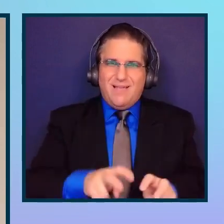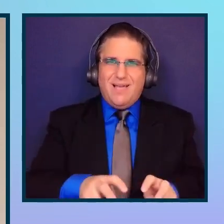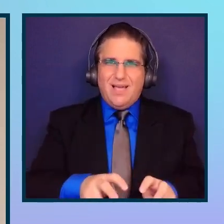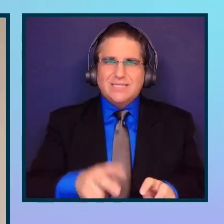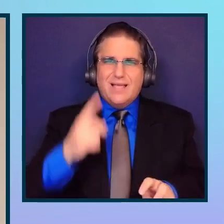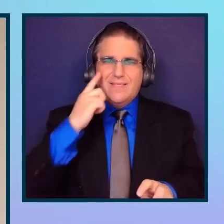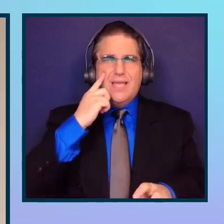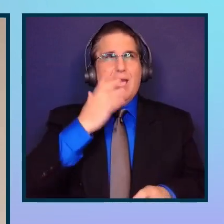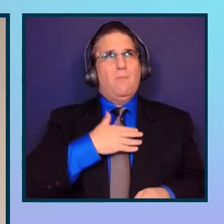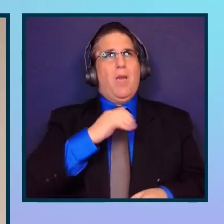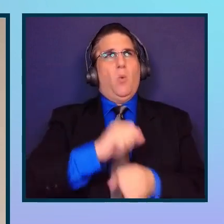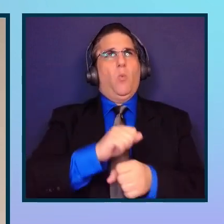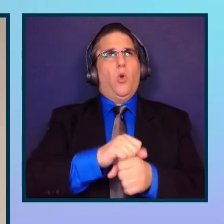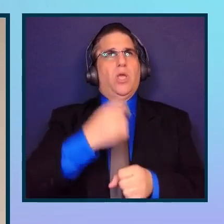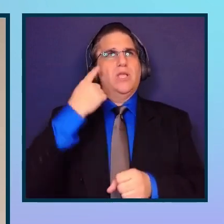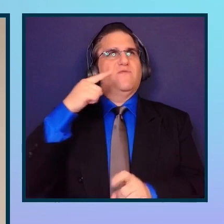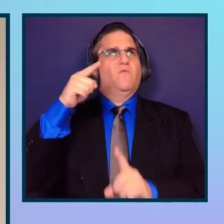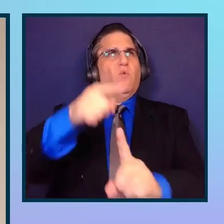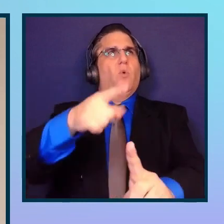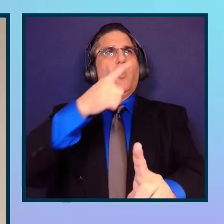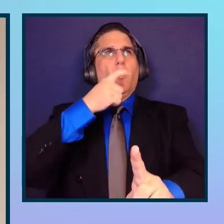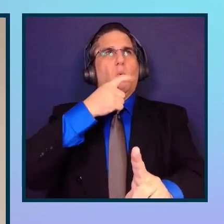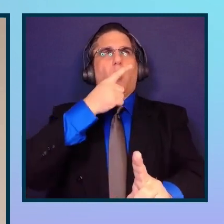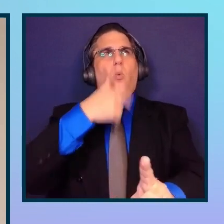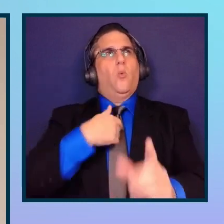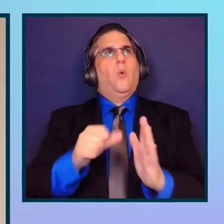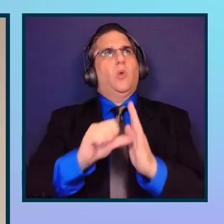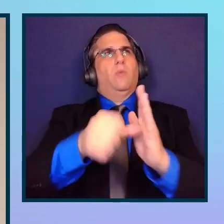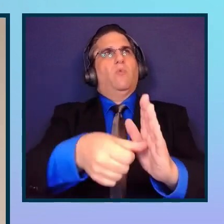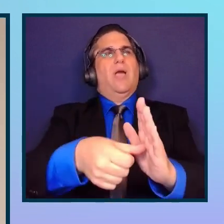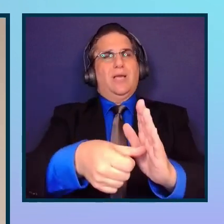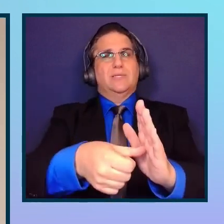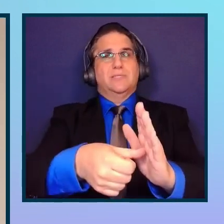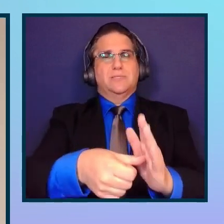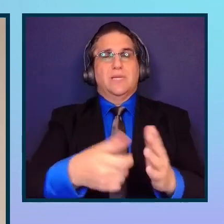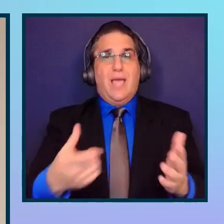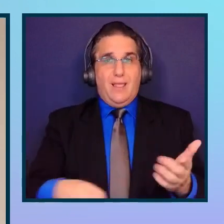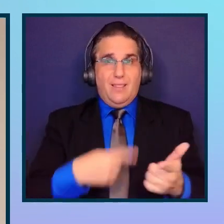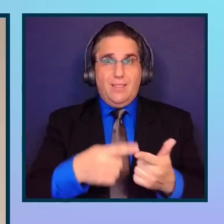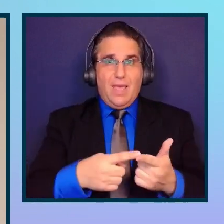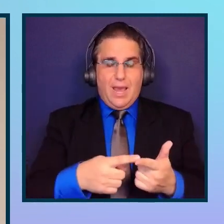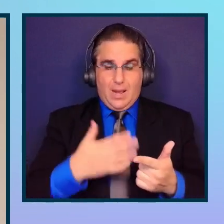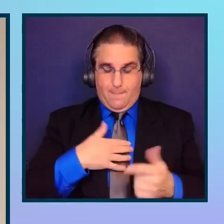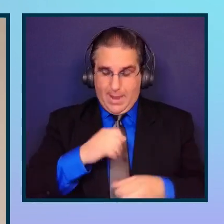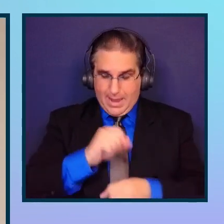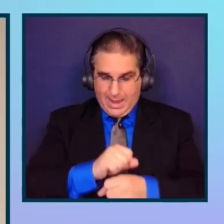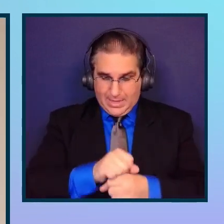What are my intentions? And then figure out is that aligning with the practice that I have.